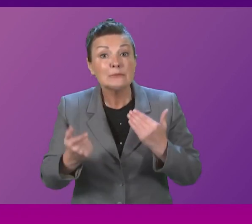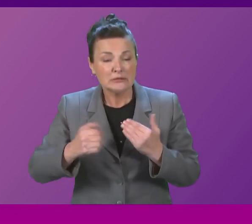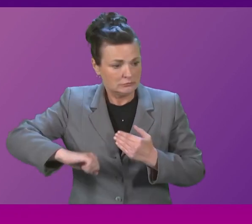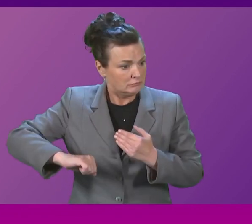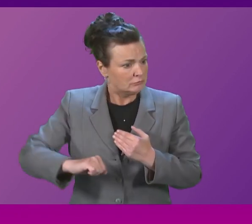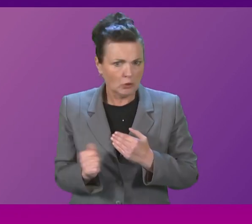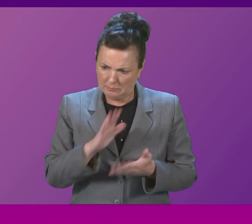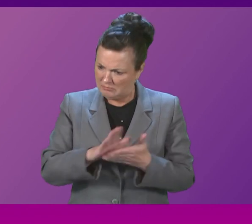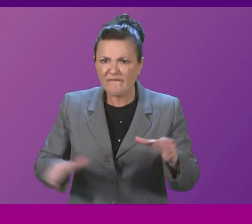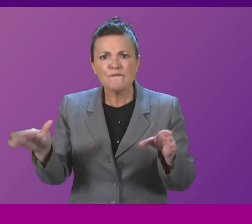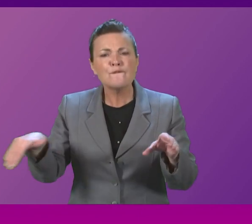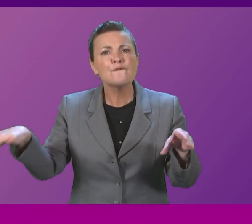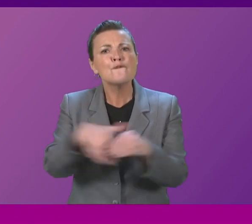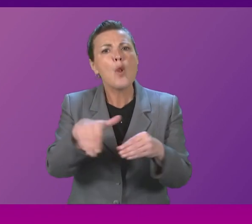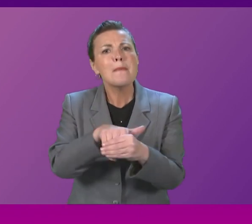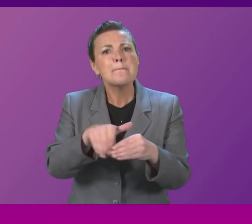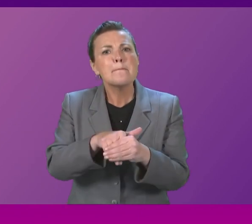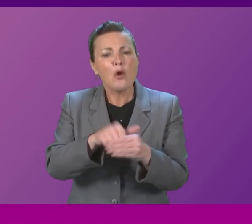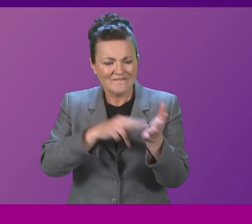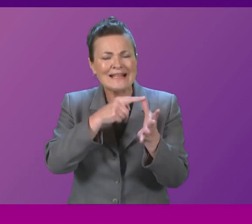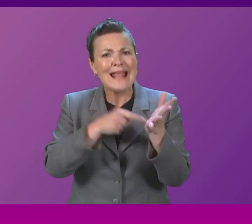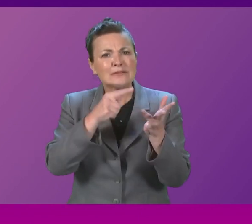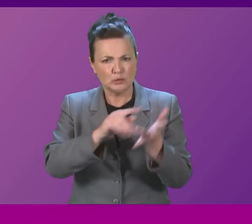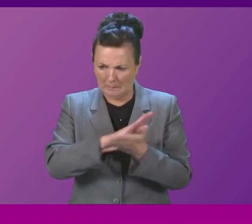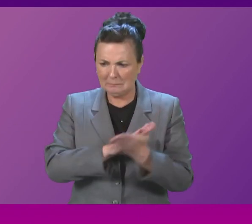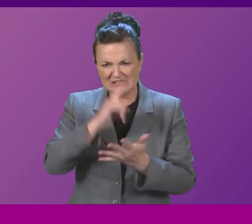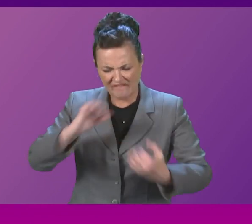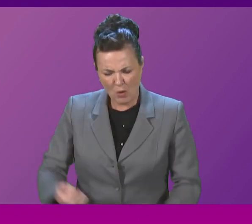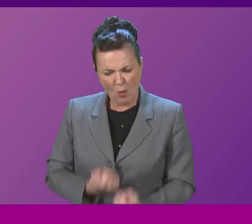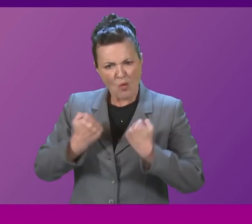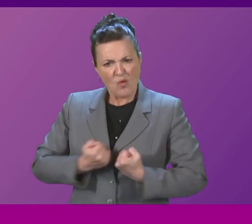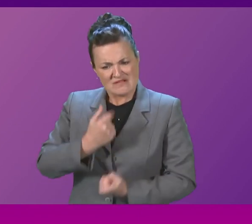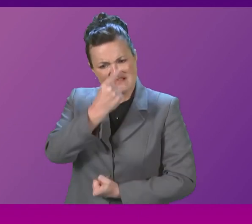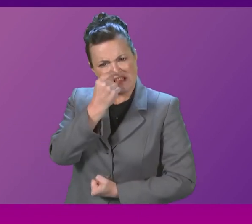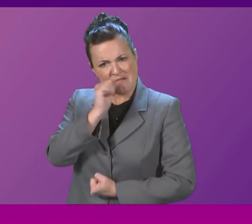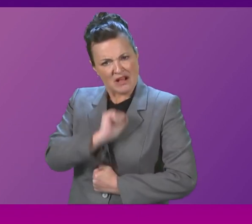full member of NATO, have naval capabilities of its own—capabilities that could and would